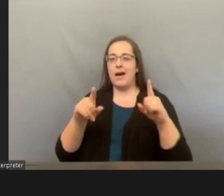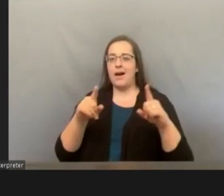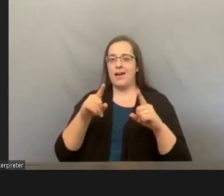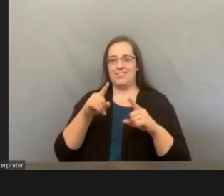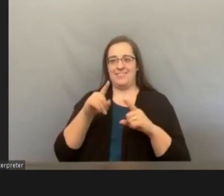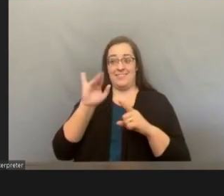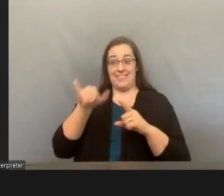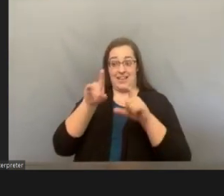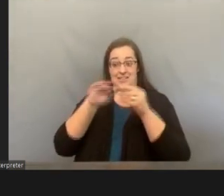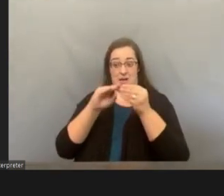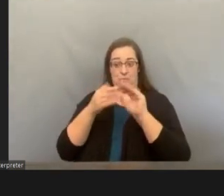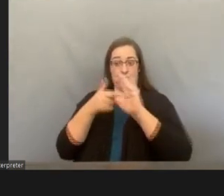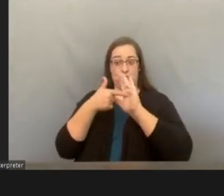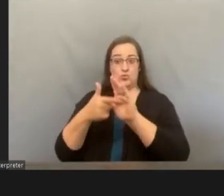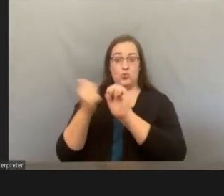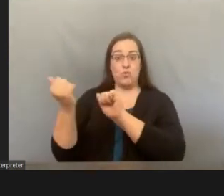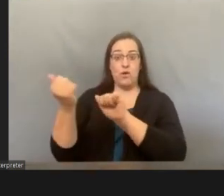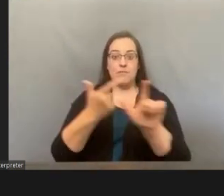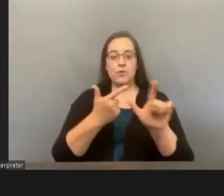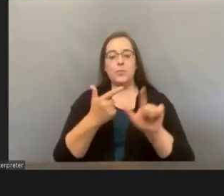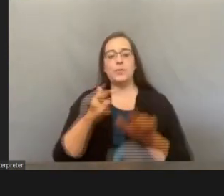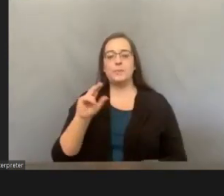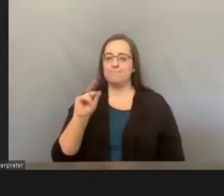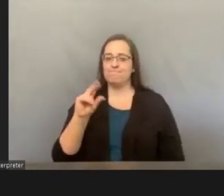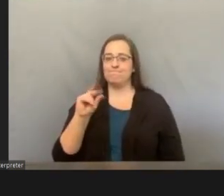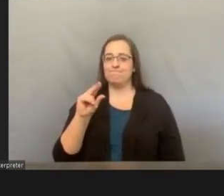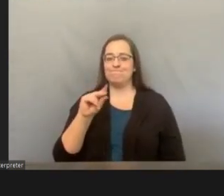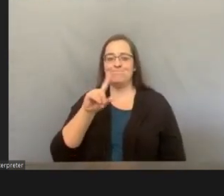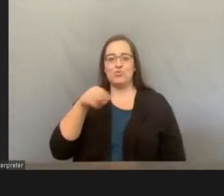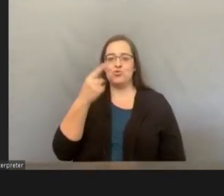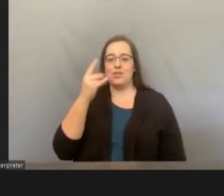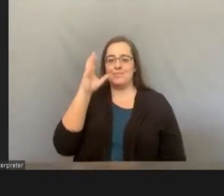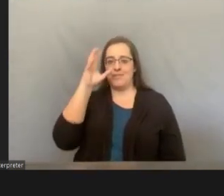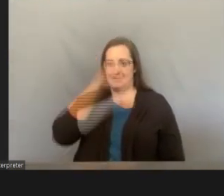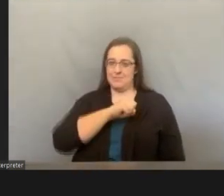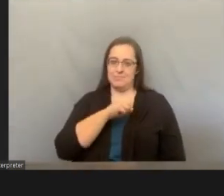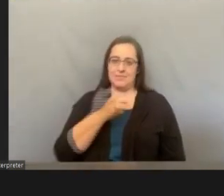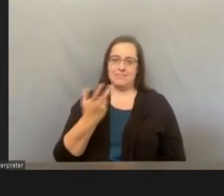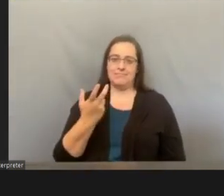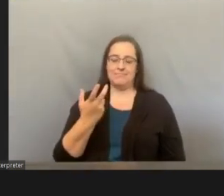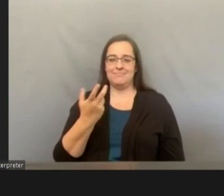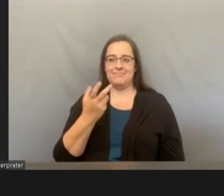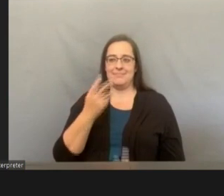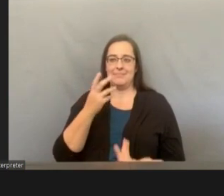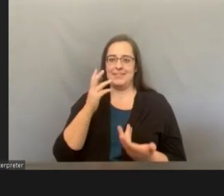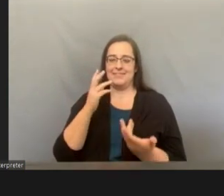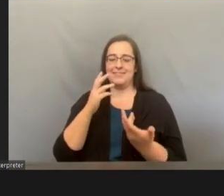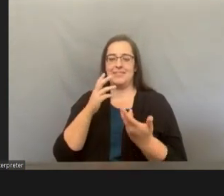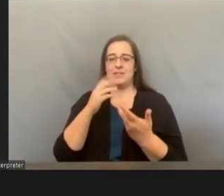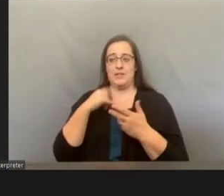NUMBERS ARE THE ONLY NUMBERS WE HAVE AND I'M GRATEFUL TO HAVE THEM BUT WE KNOW RIGHT OFF THE